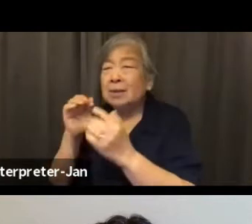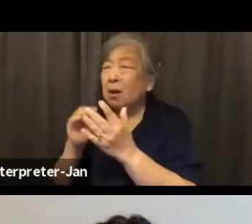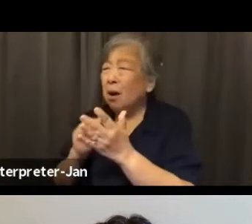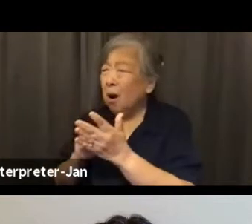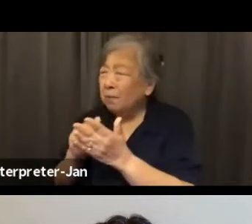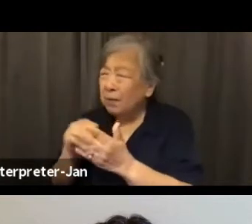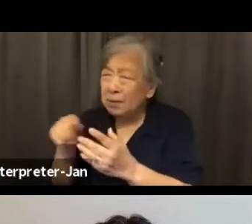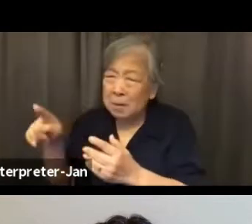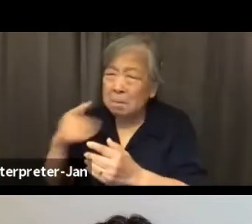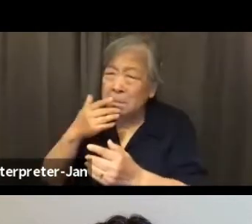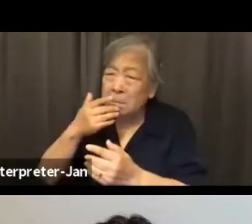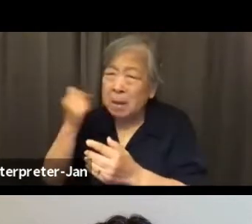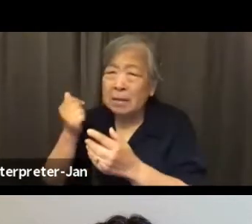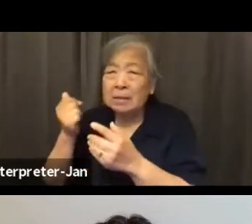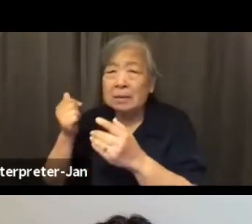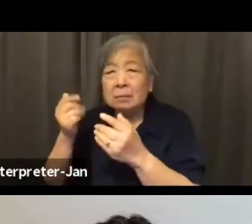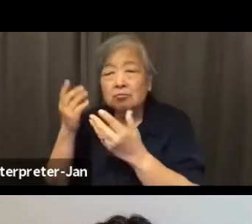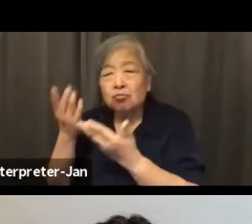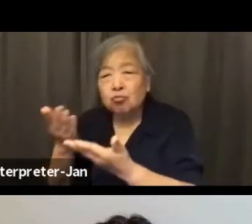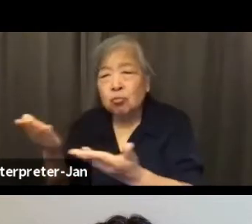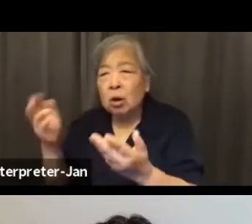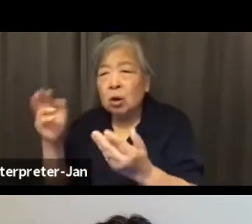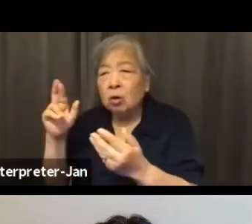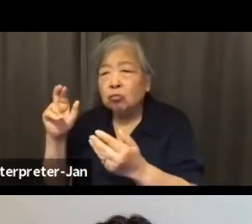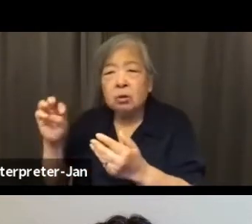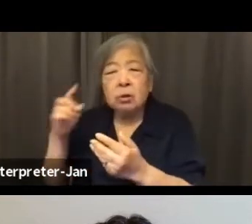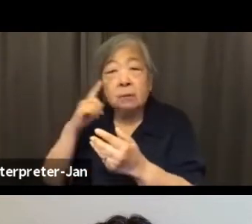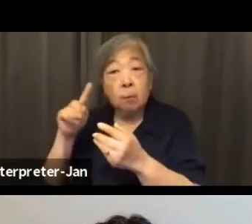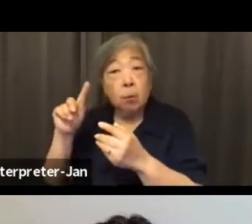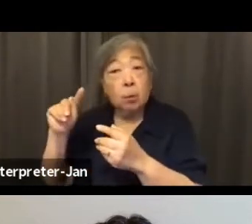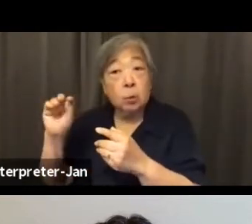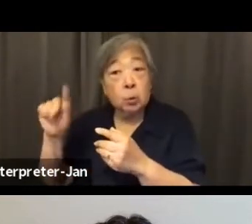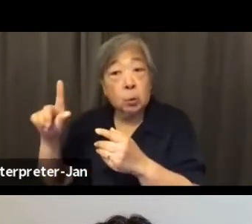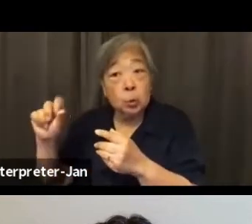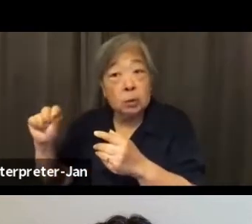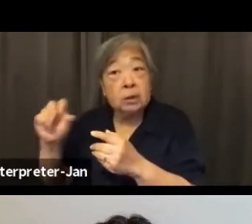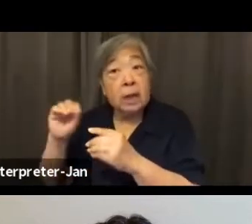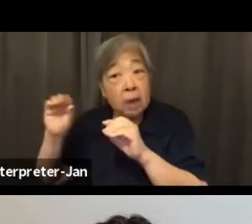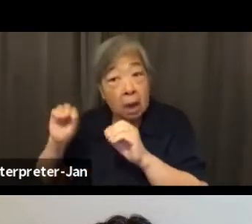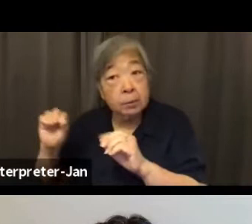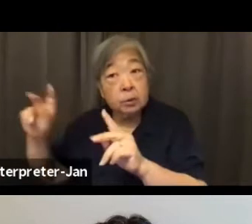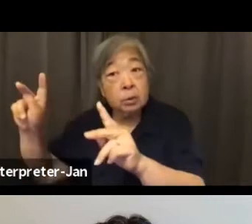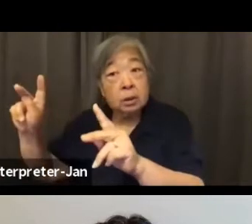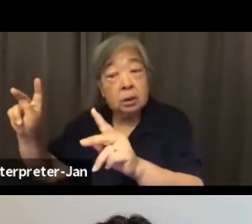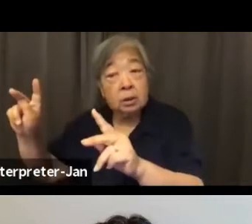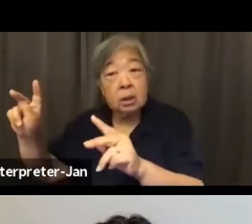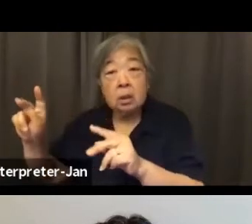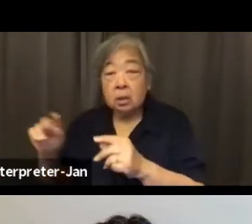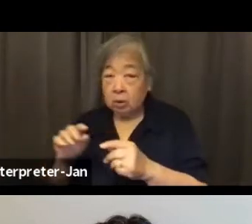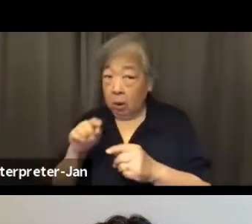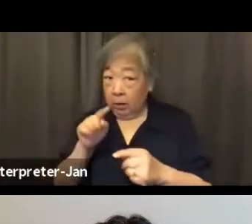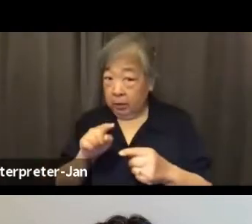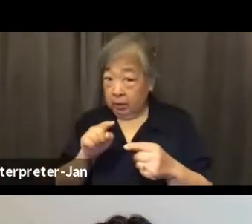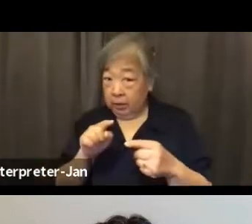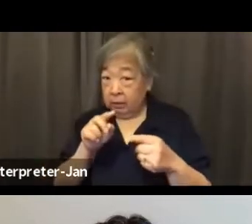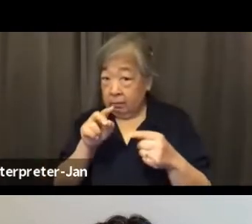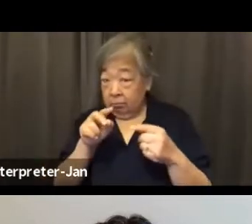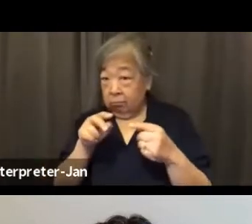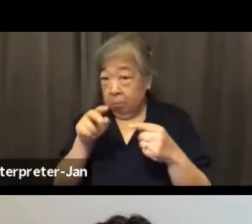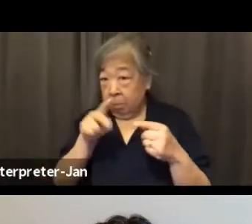tools and opportunities within the local context. So on this PowerPoint is a sample question we had related to the